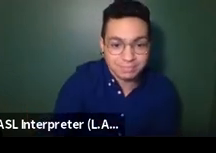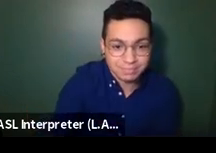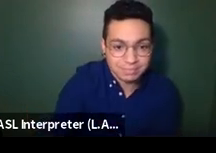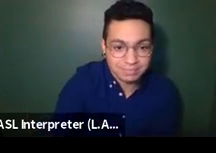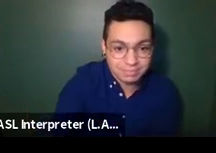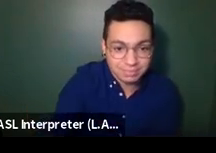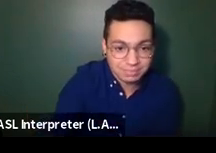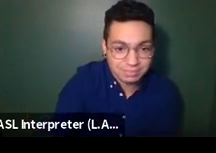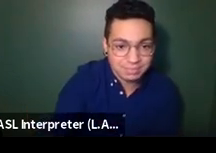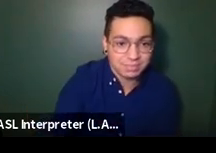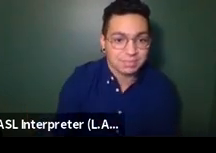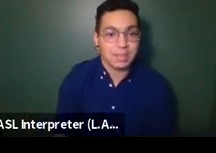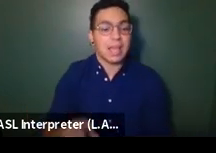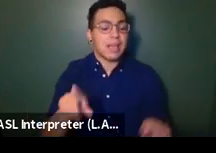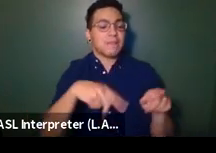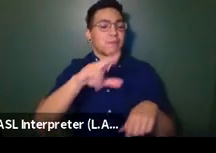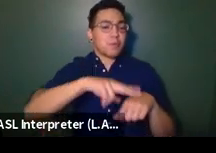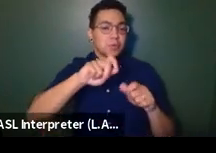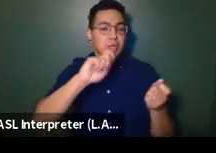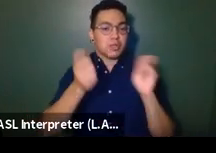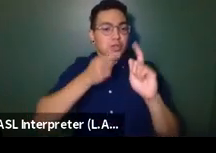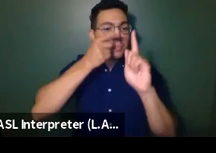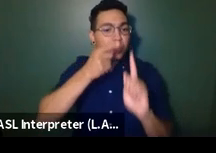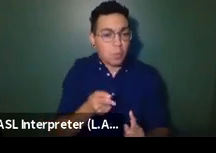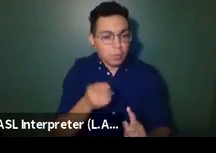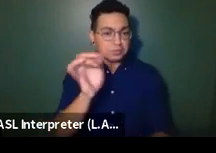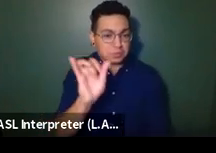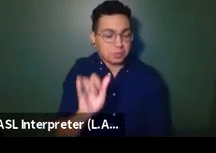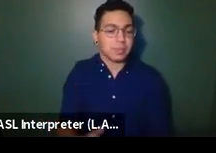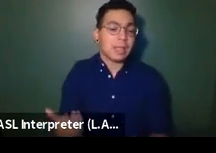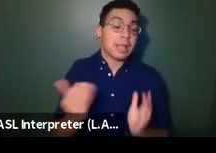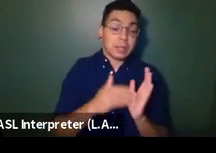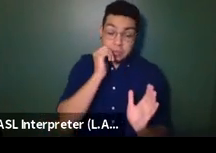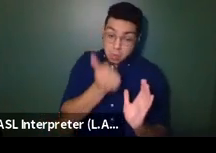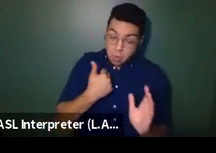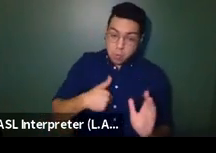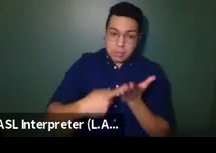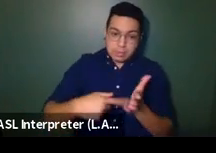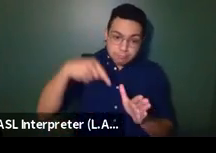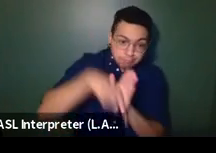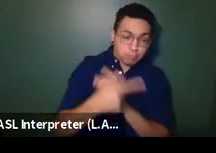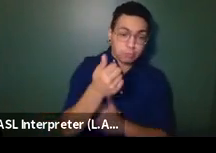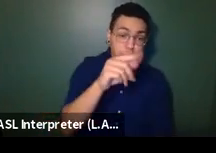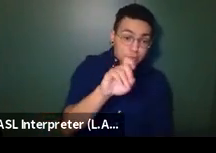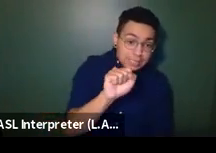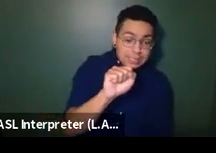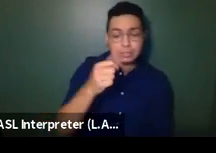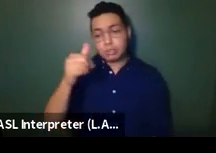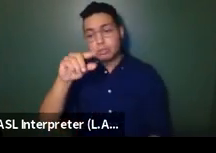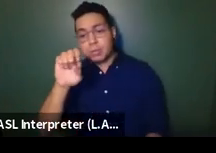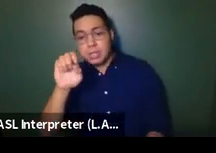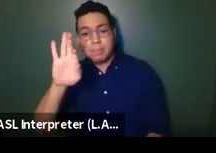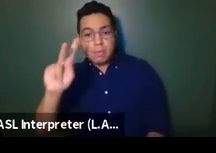ESD 189 - Amy Colburn: again tomorrow. We'll talk more about kind of grading gradebook. But here is where you can decide how many points. You want to assign something categories.